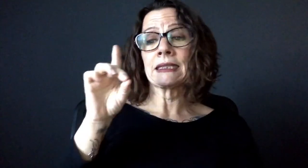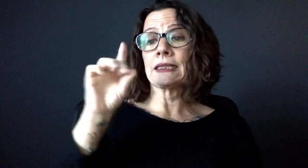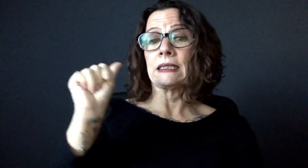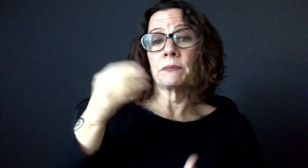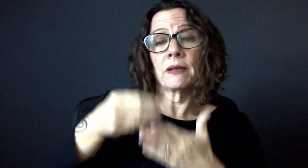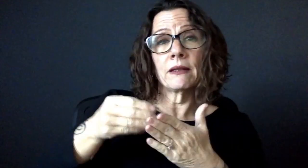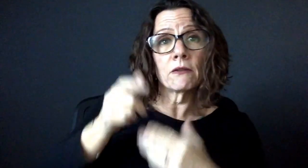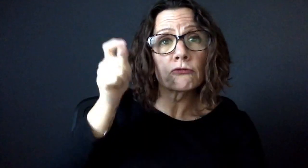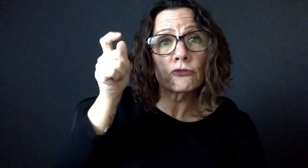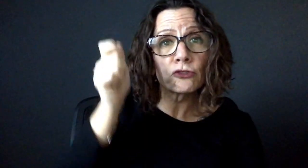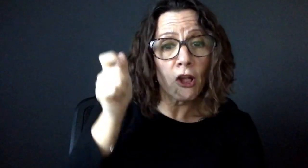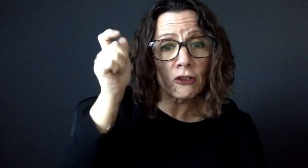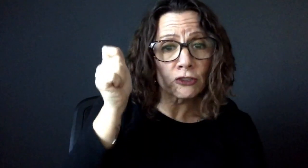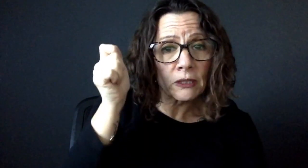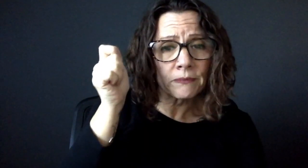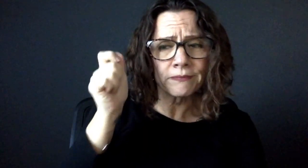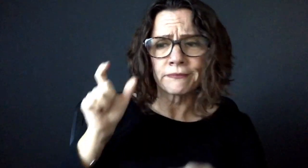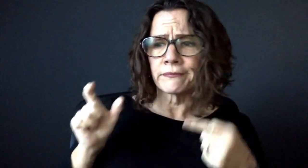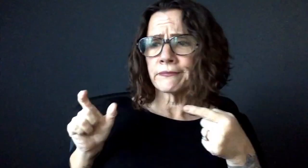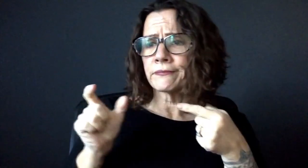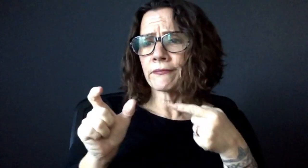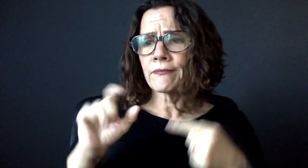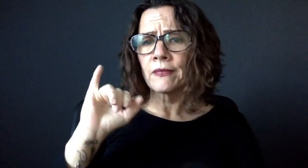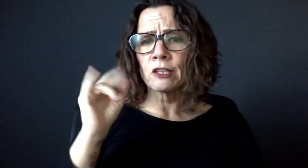to disability scholarship -- while doing nothing